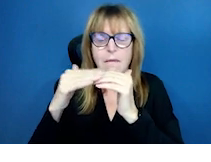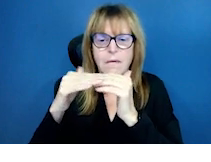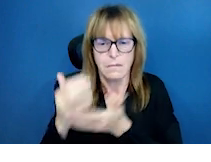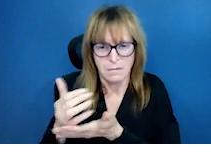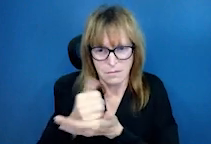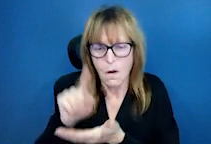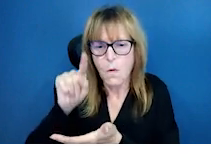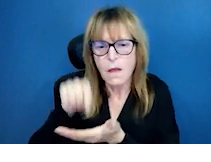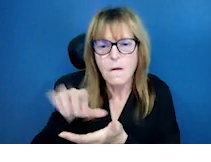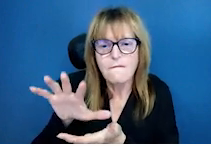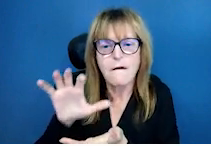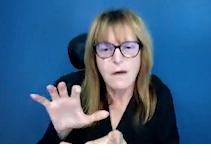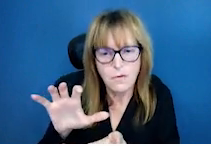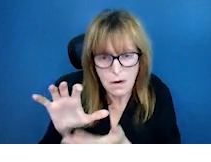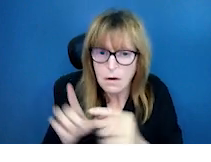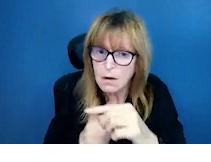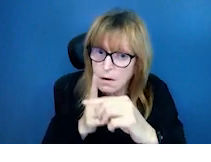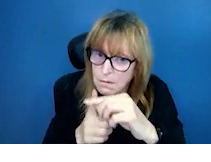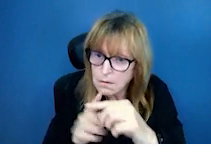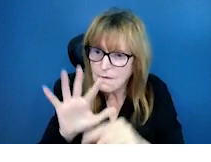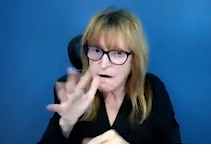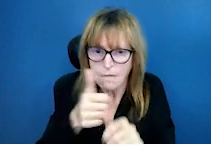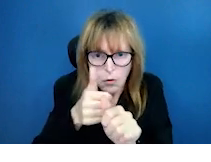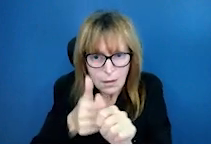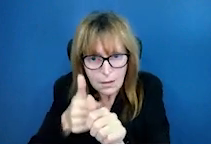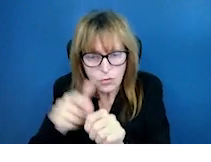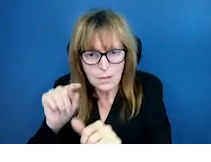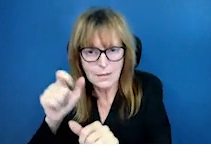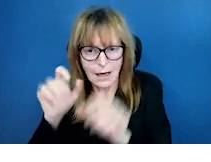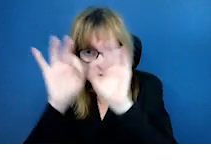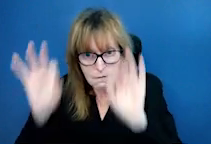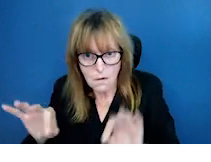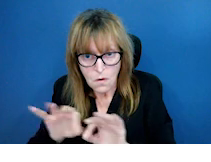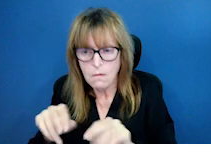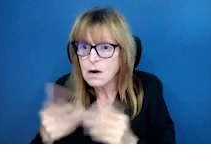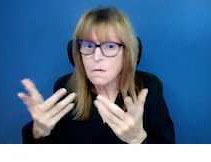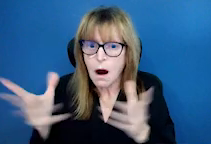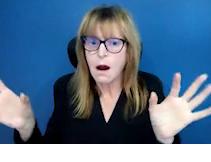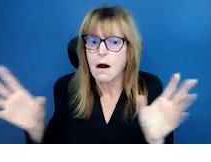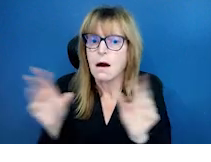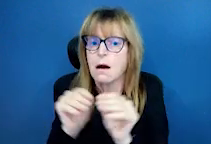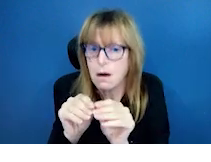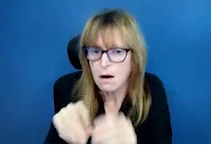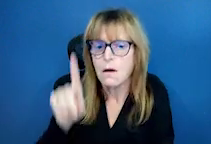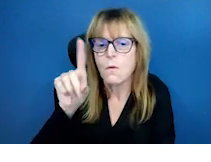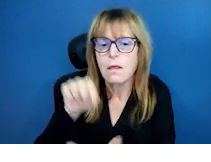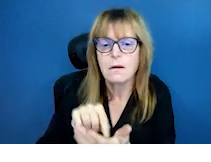a total of $1,695 [5 x 339].